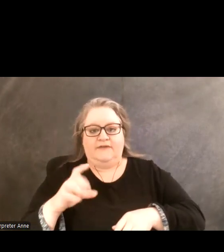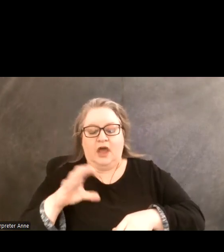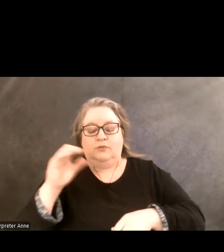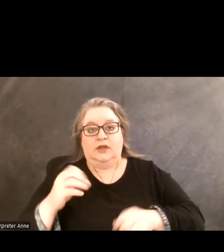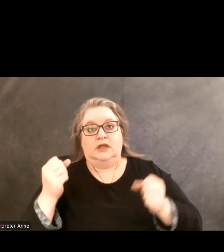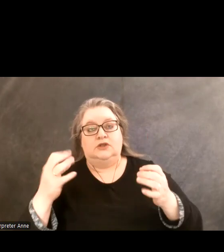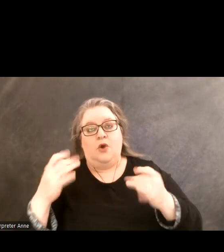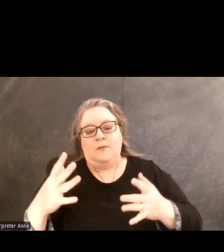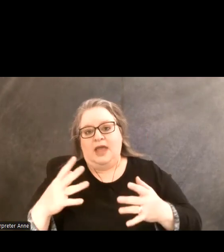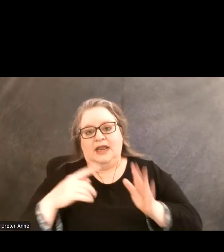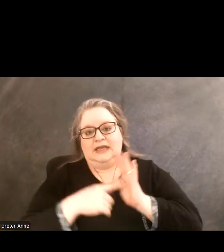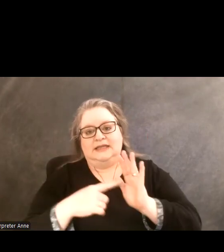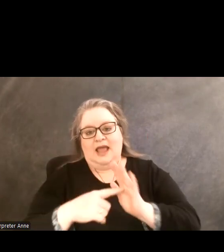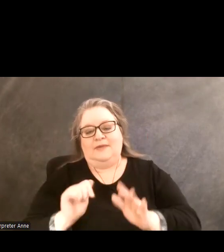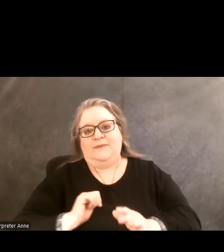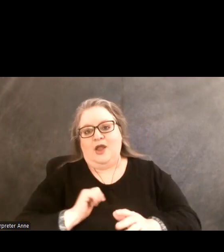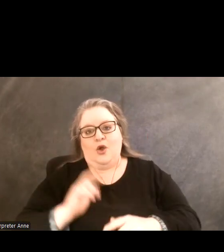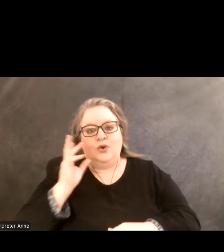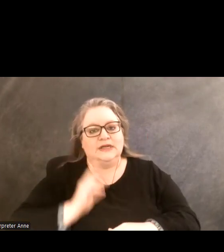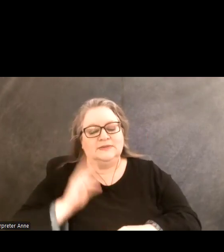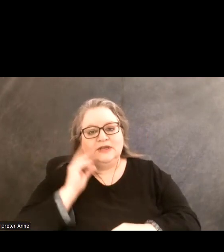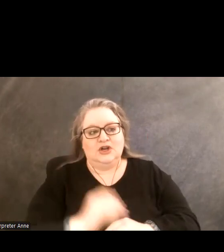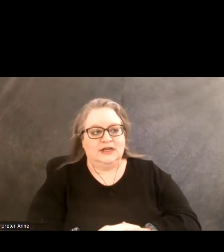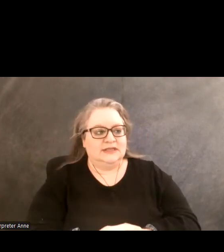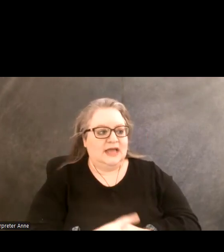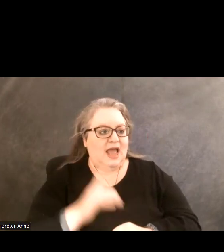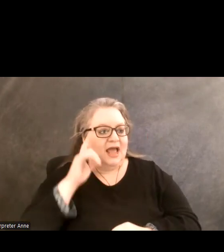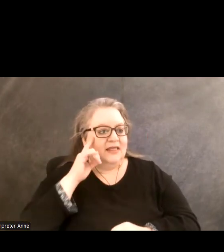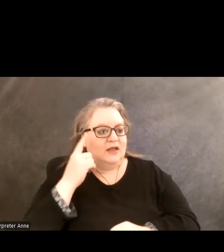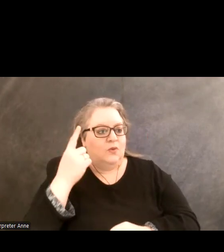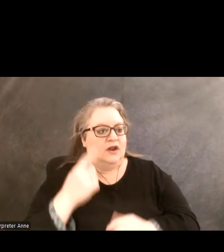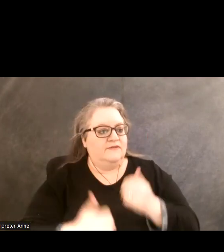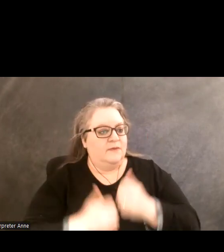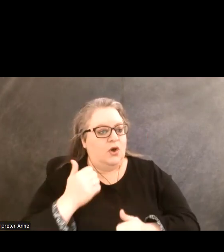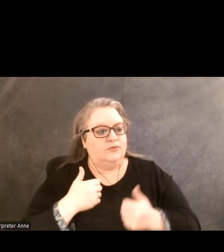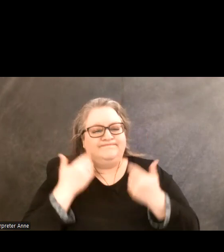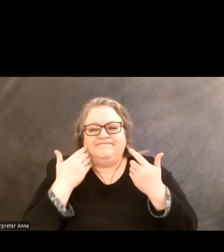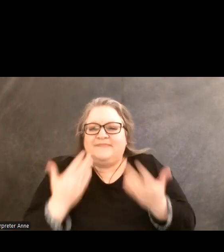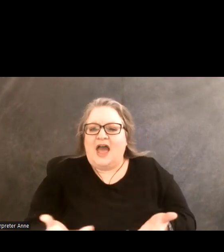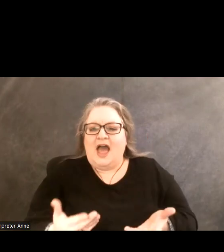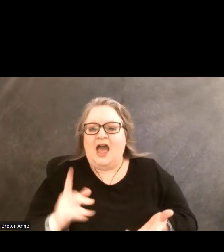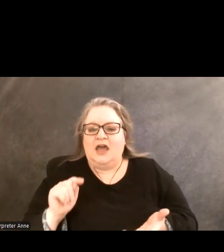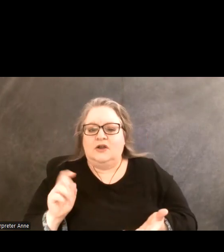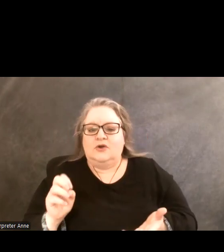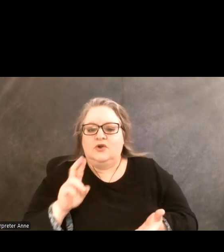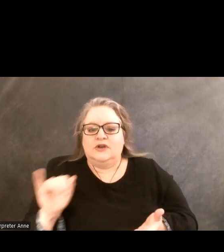my own experience. I think one of the most -- I don't know, Terri, though, if this is the exactly the kind of conundrum